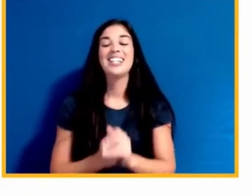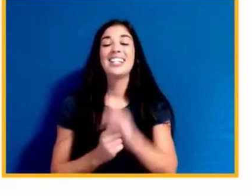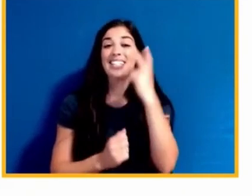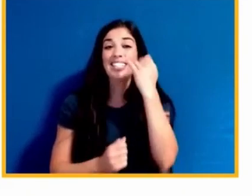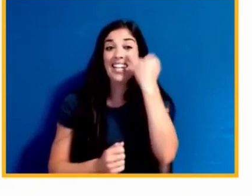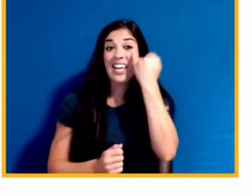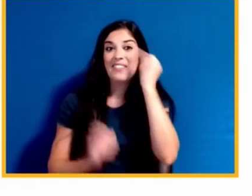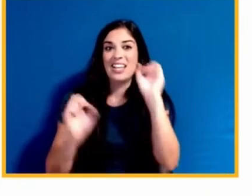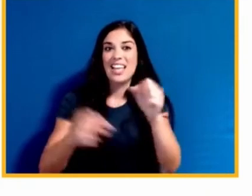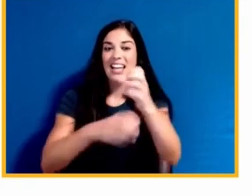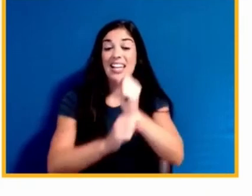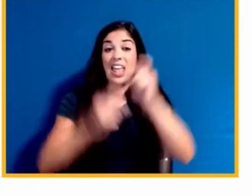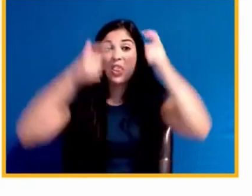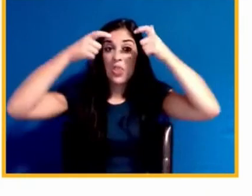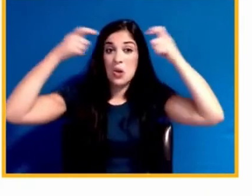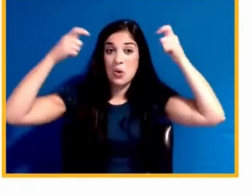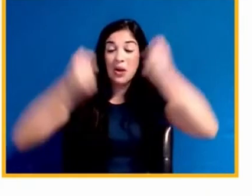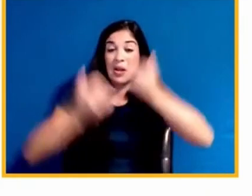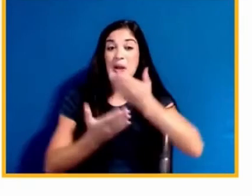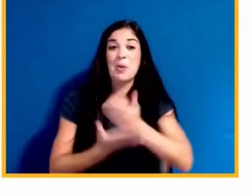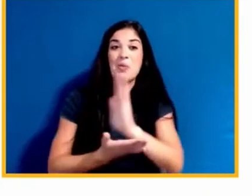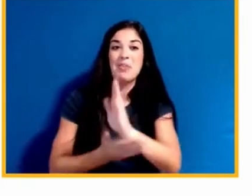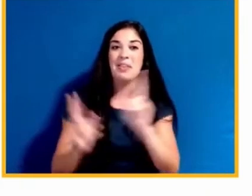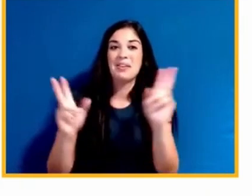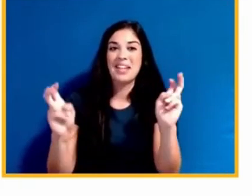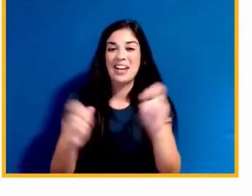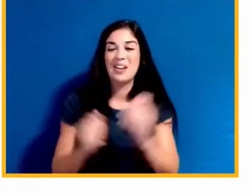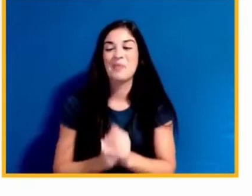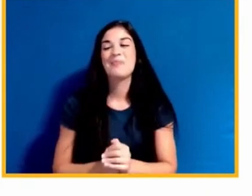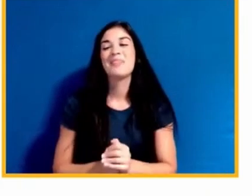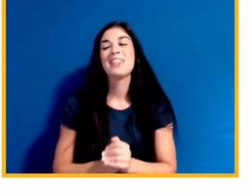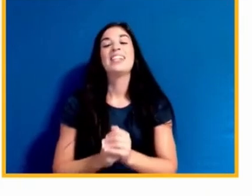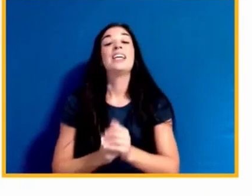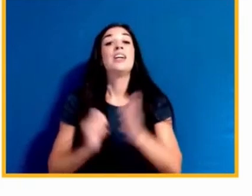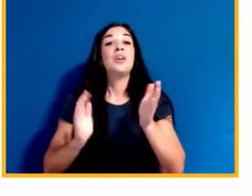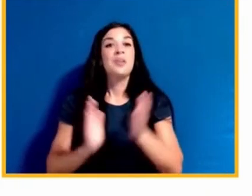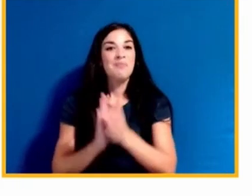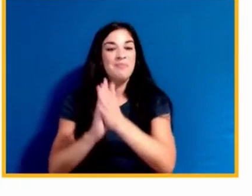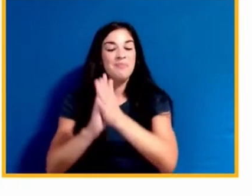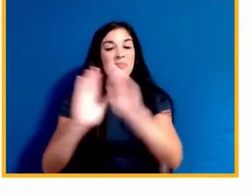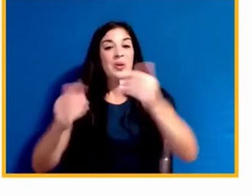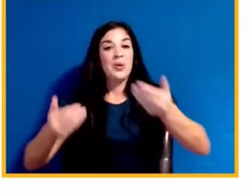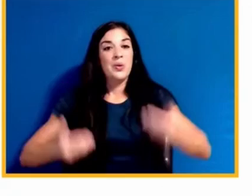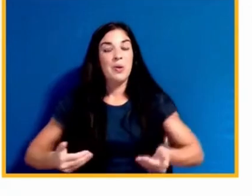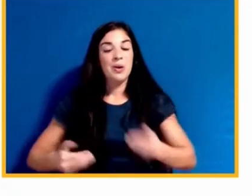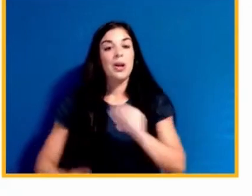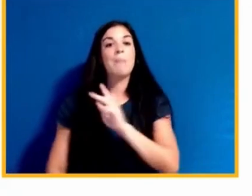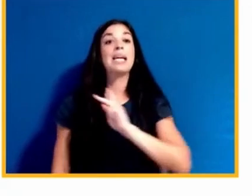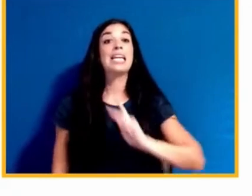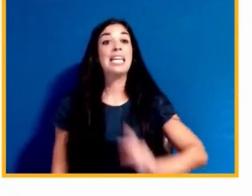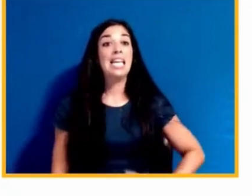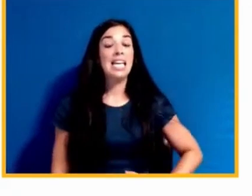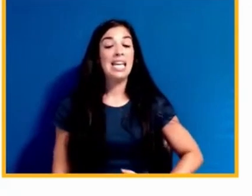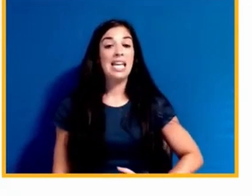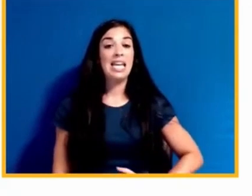and prove this title that they've got. So everybody, let's give a warm welcome to none other than King Kaibutsu!